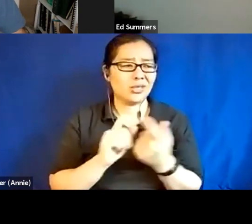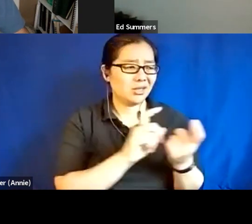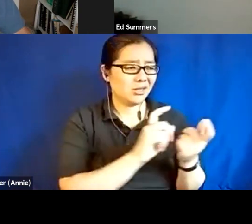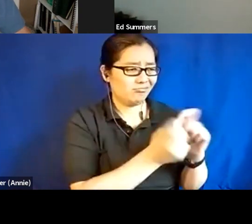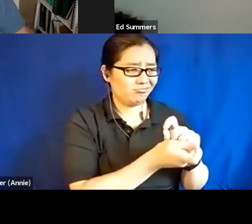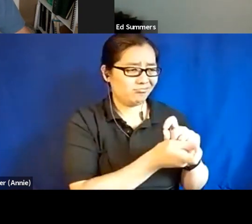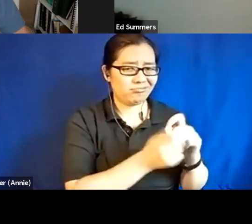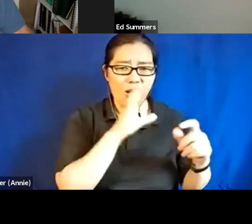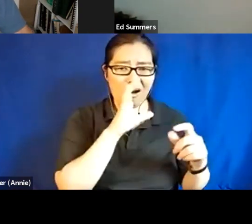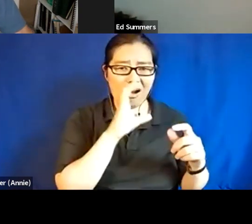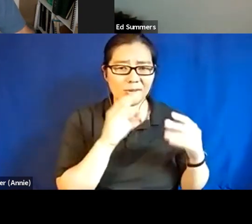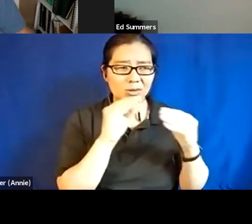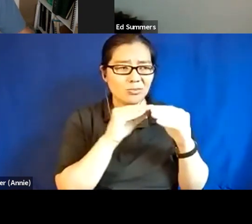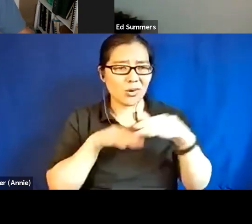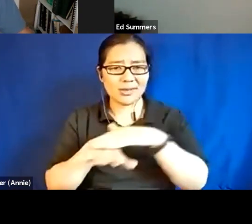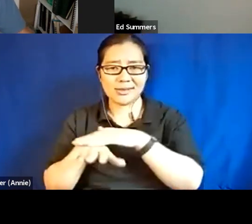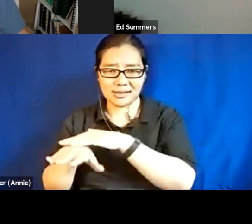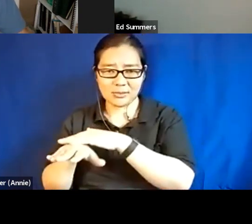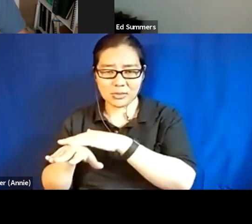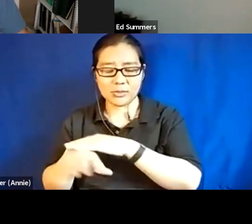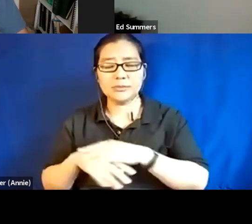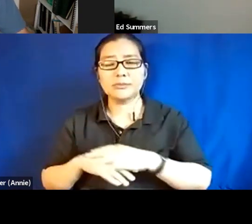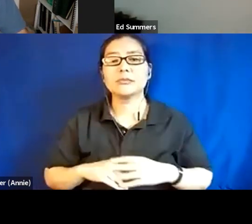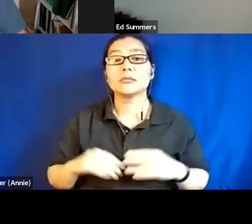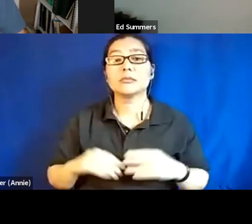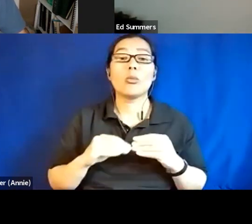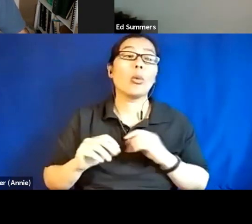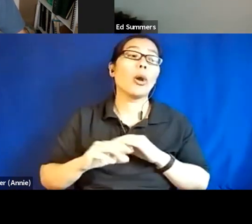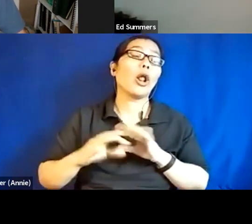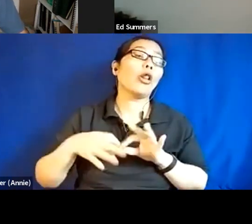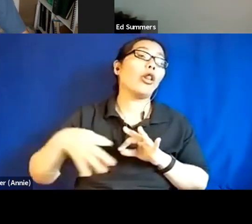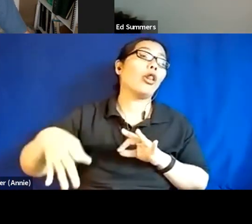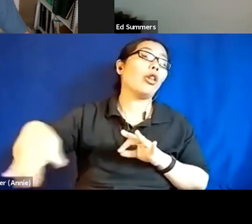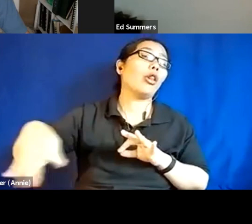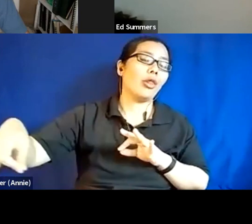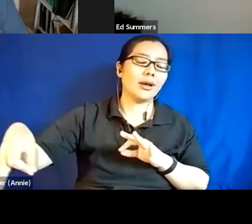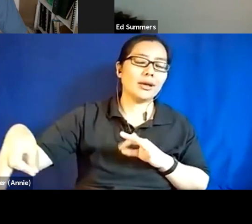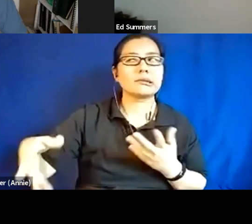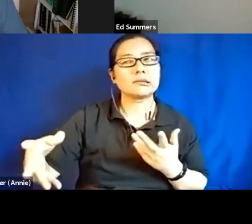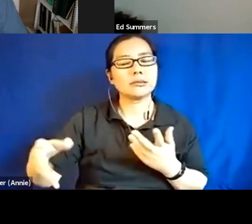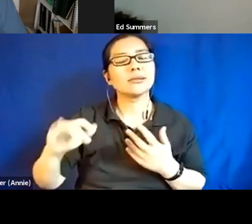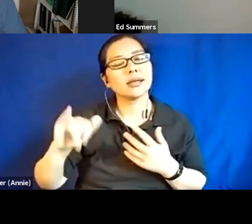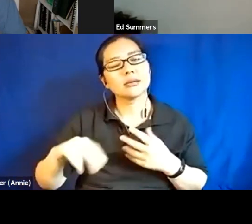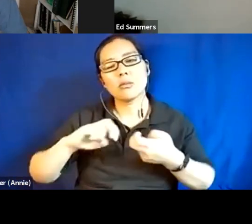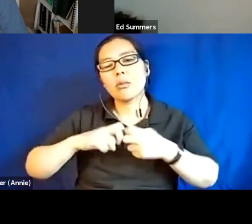the longer we wait on this, the this is the problem we had with audio